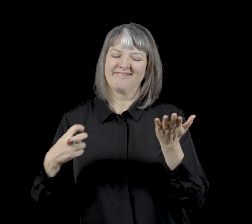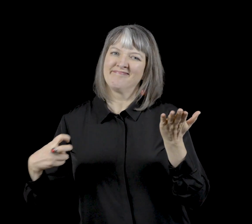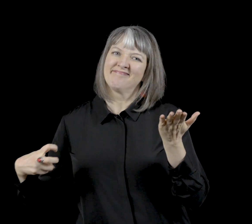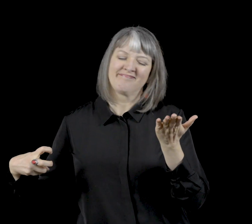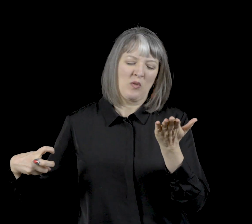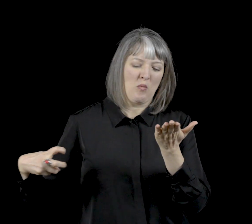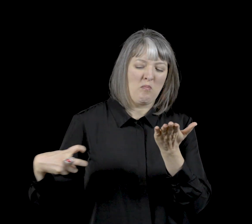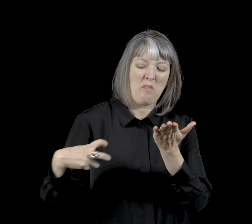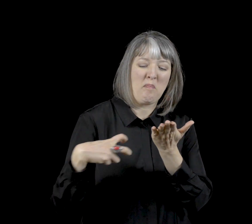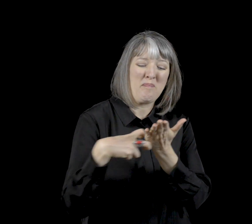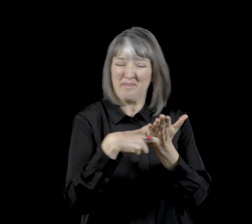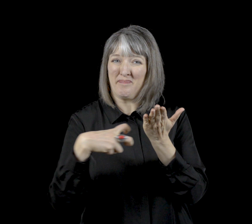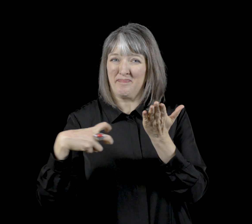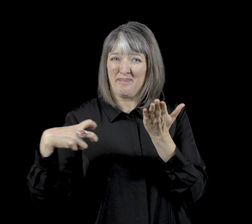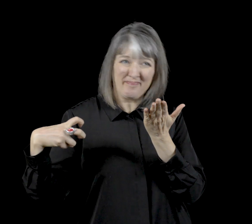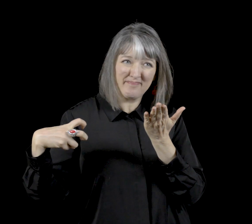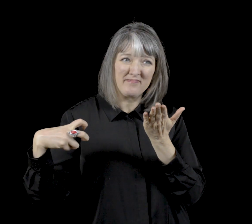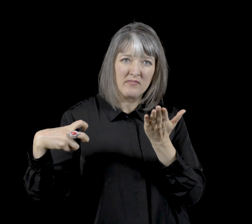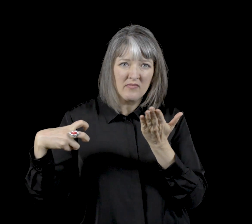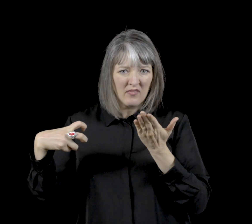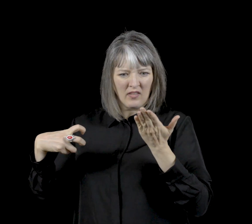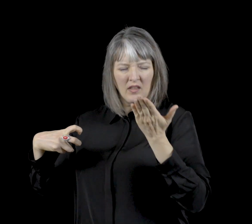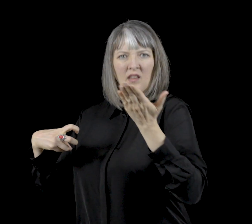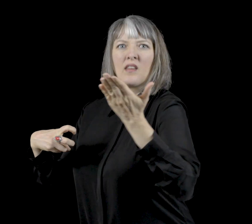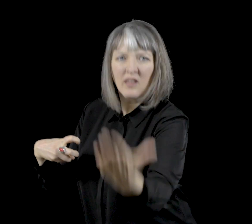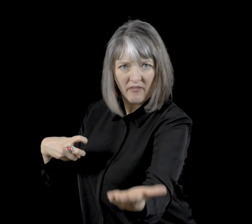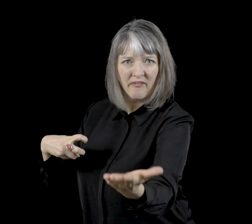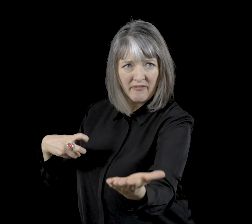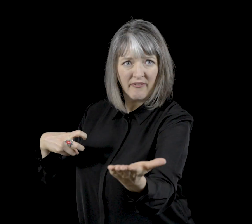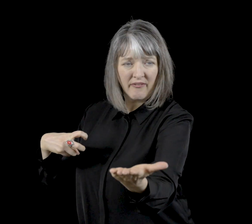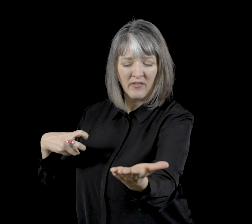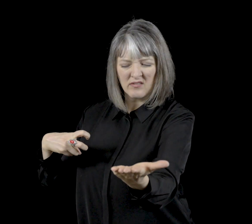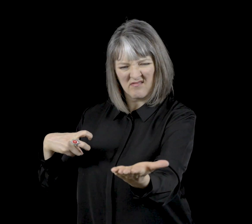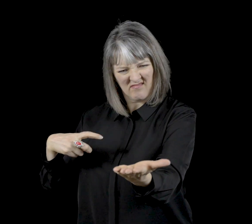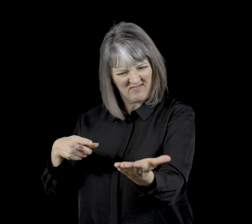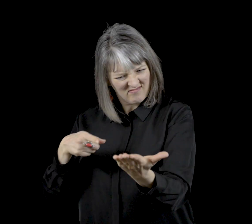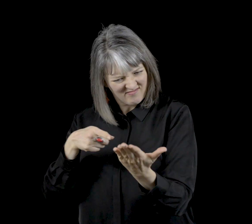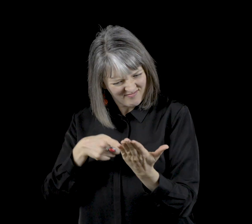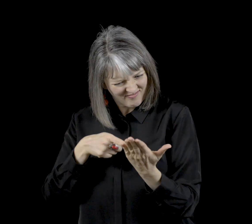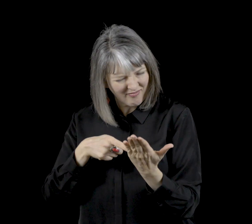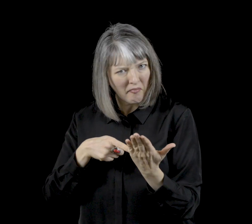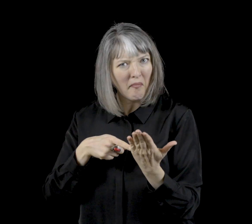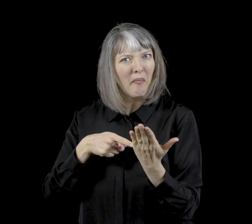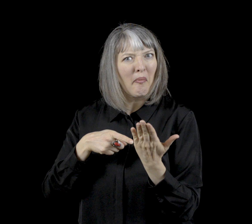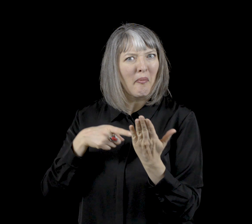TICKETED. TAGGED, [Ticket presented] THIS, THE, THE AFOREMENTIONED